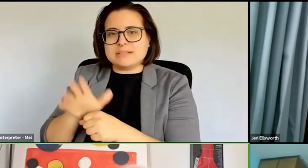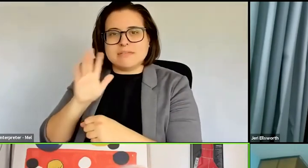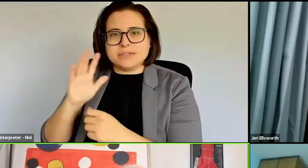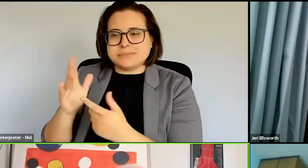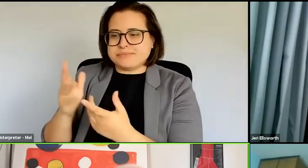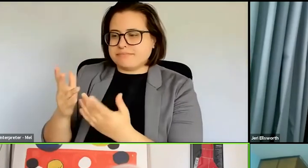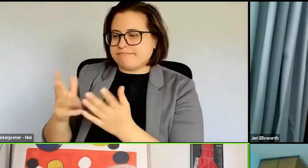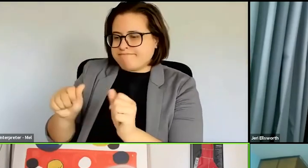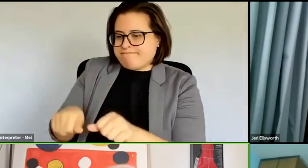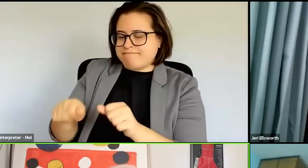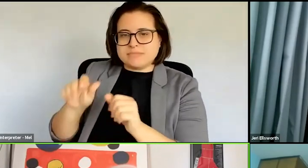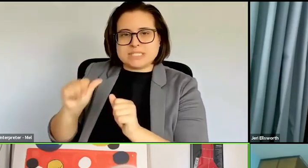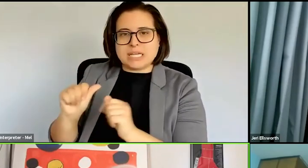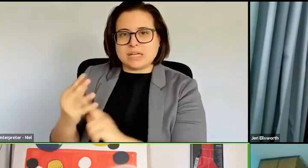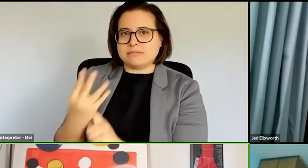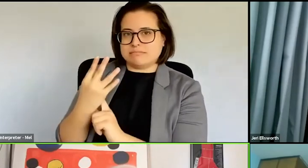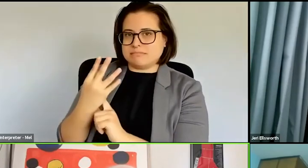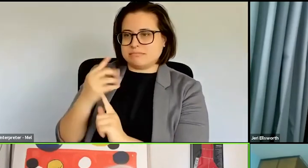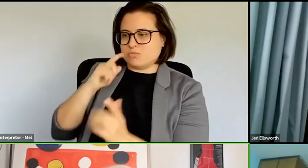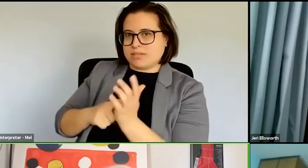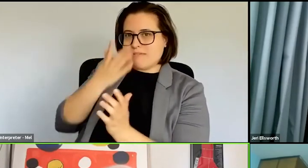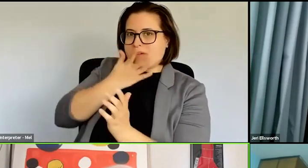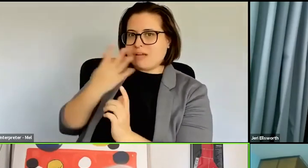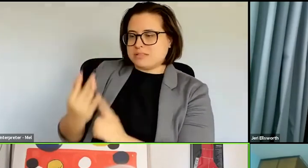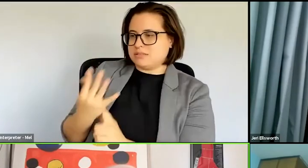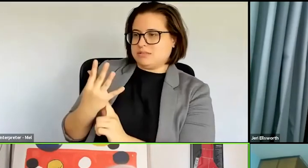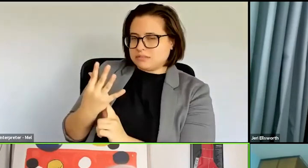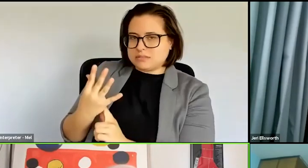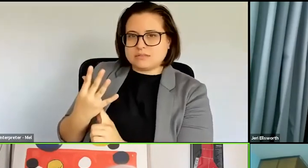etc, it's opened up a whole new set of possibilities that you didn't have 20 years ago,